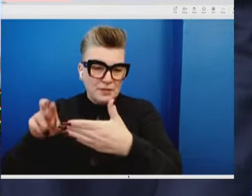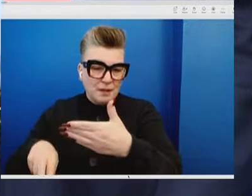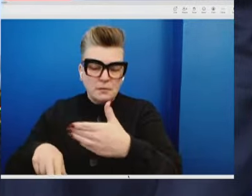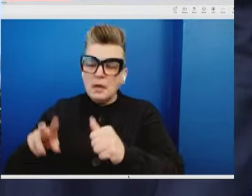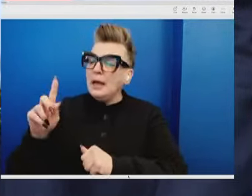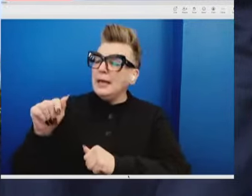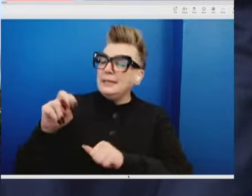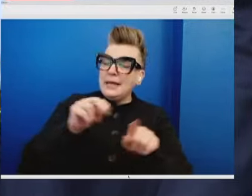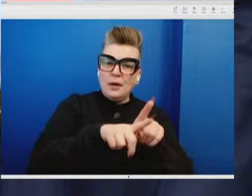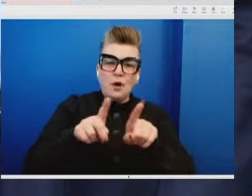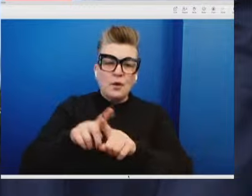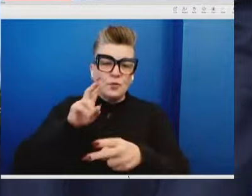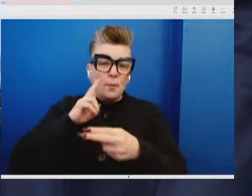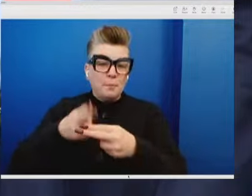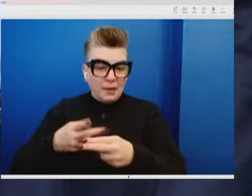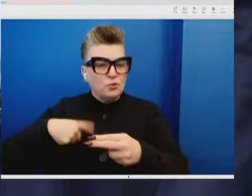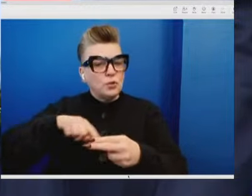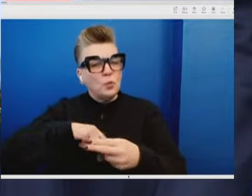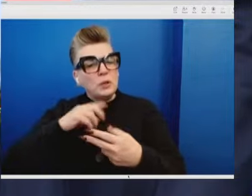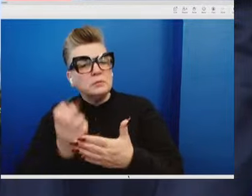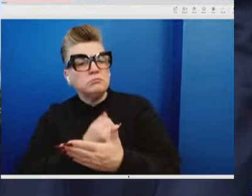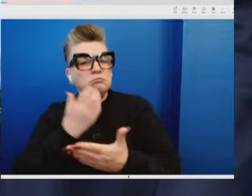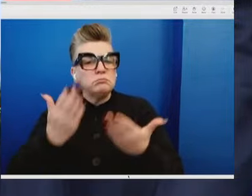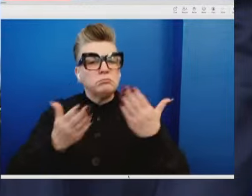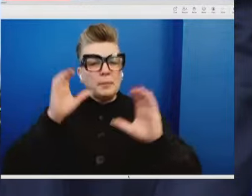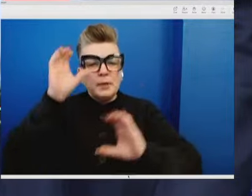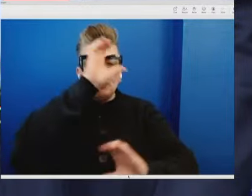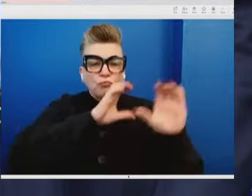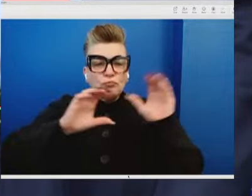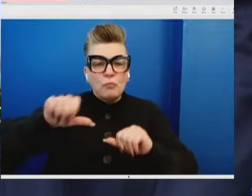into education so if they're in school, then we can automatically validate that